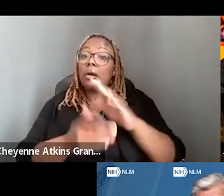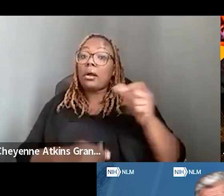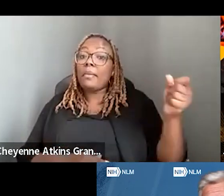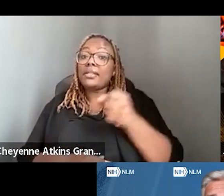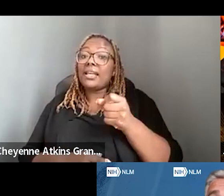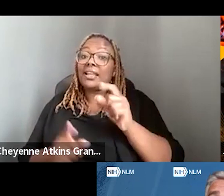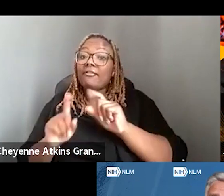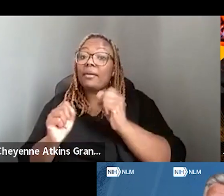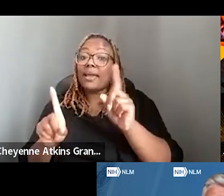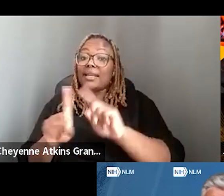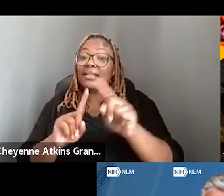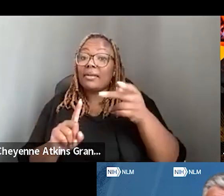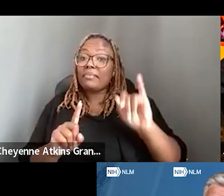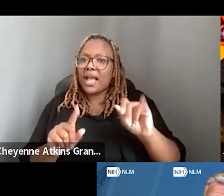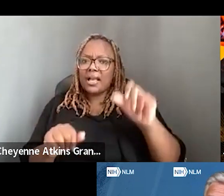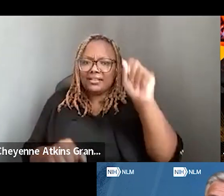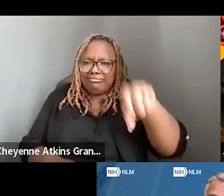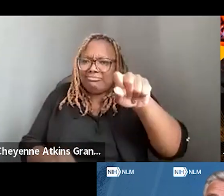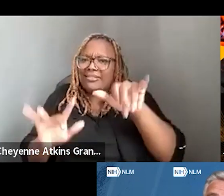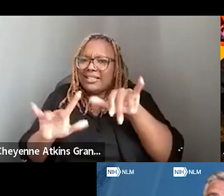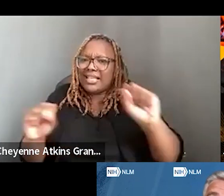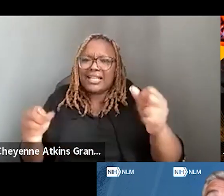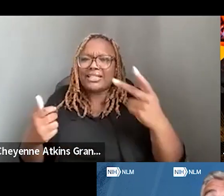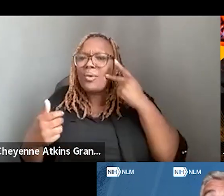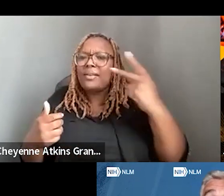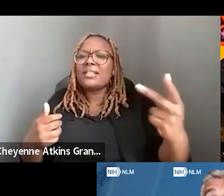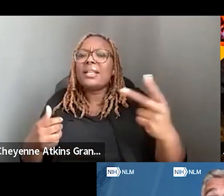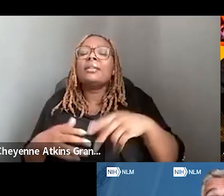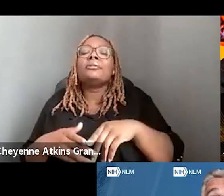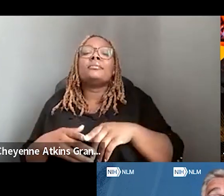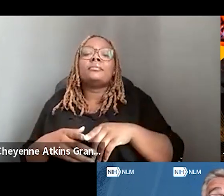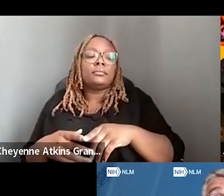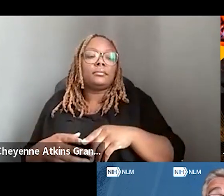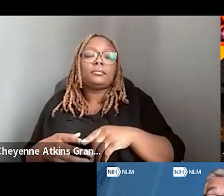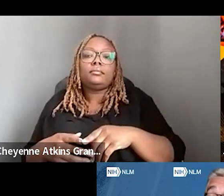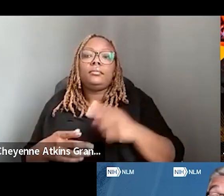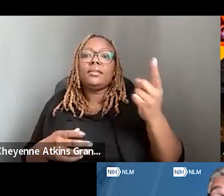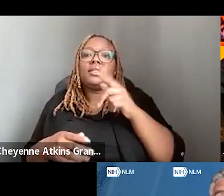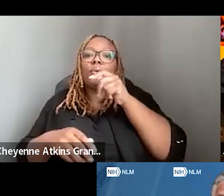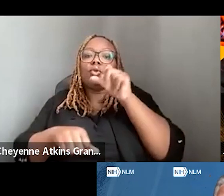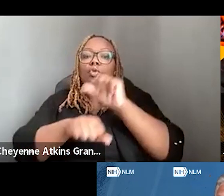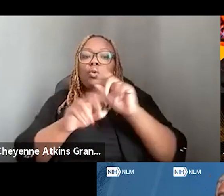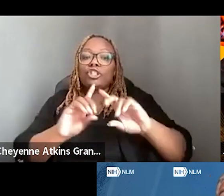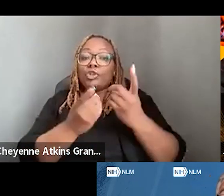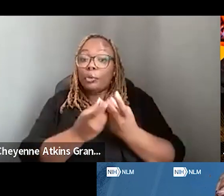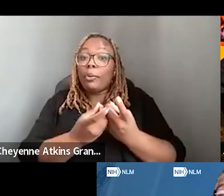And the answer is absolutely yes. We have seen -- there might be someone that works in the department and they kind